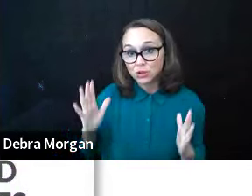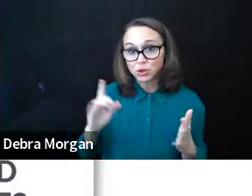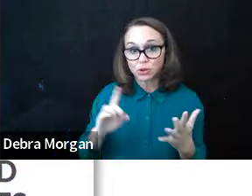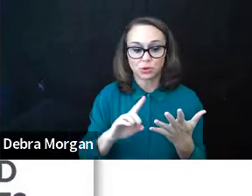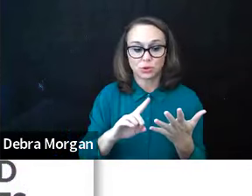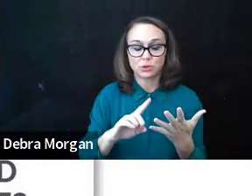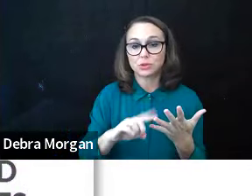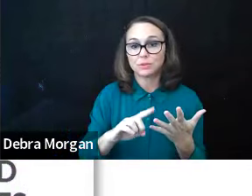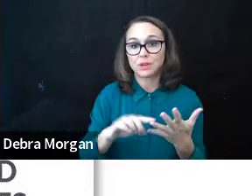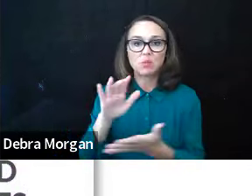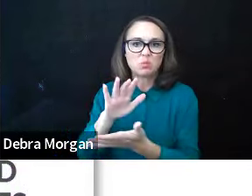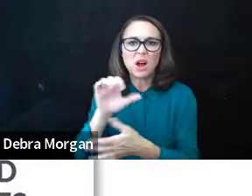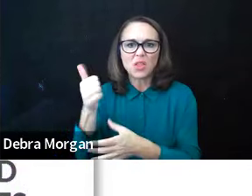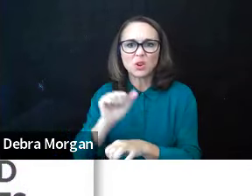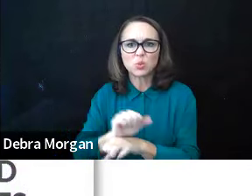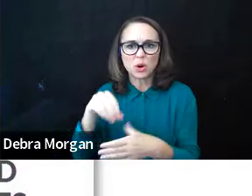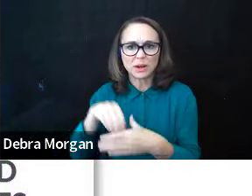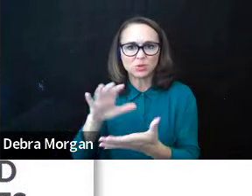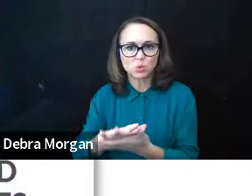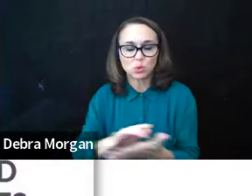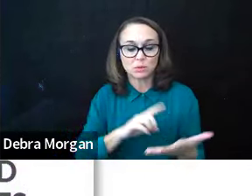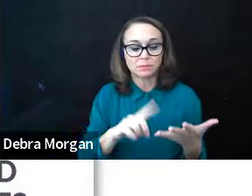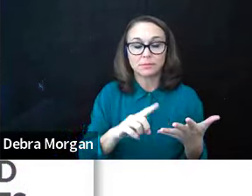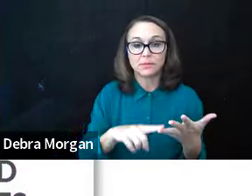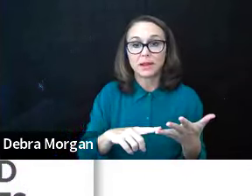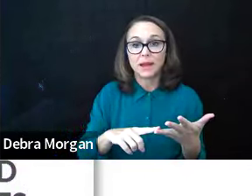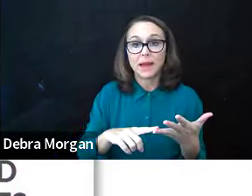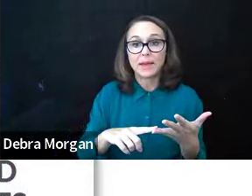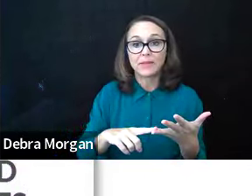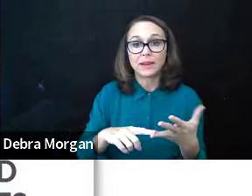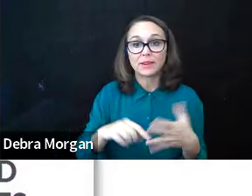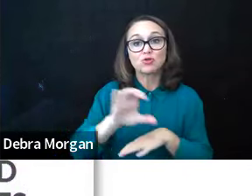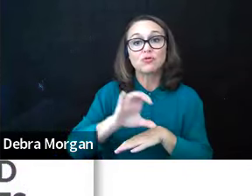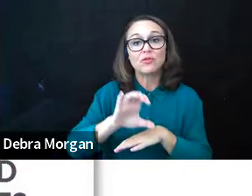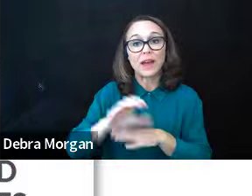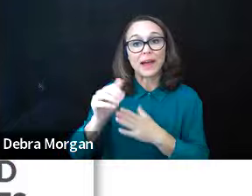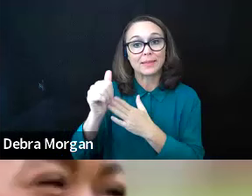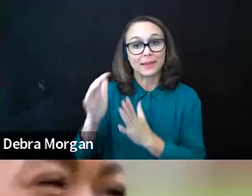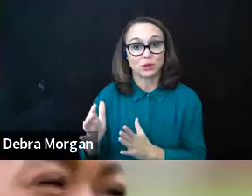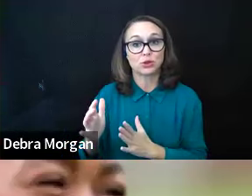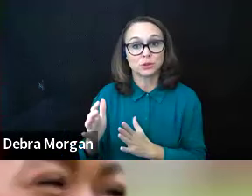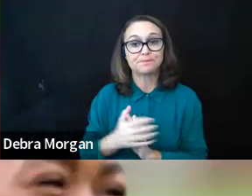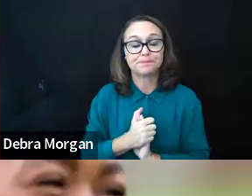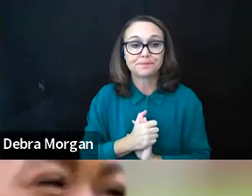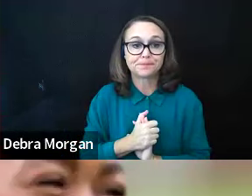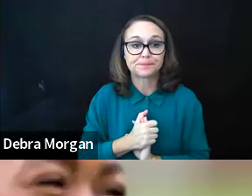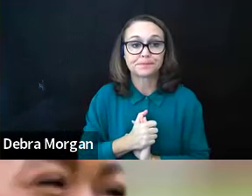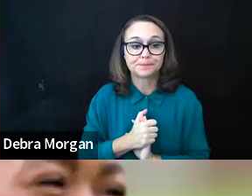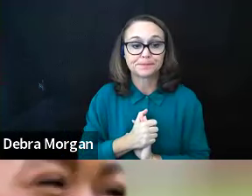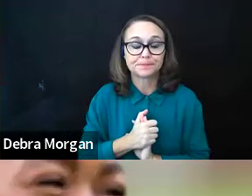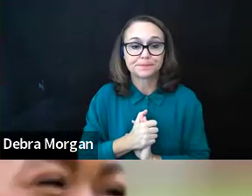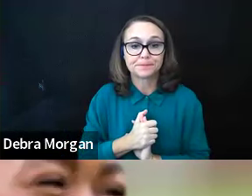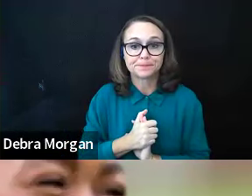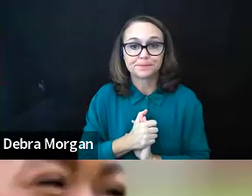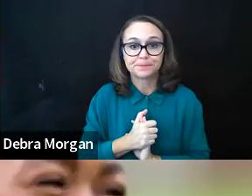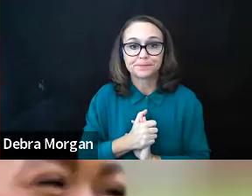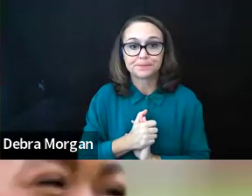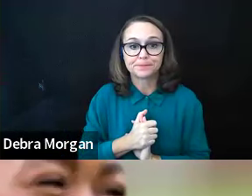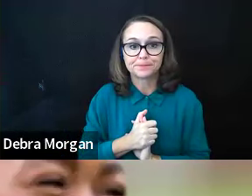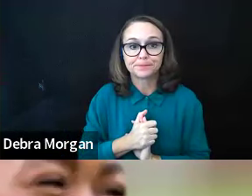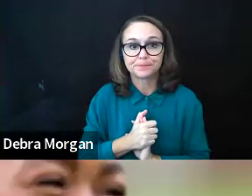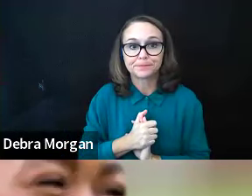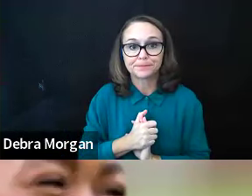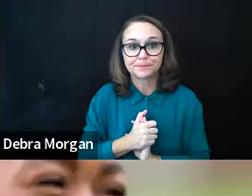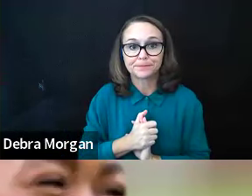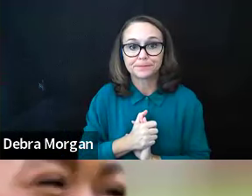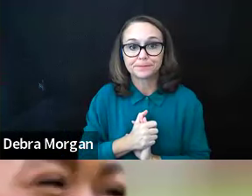our schools, and one for faith leaders. Next slide, please. I wanted to briefly mention,